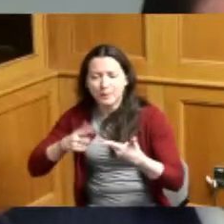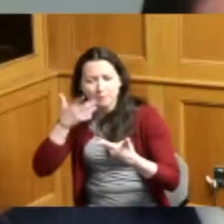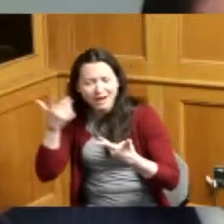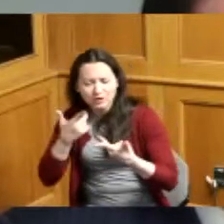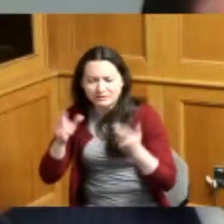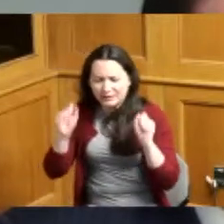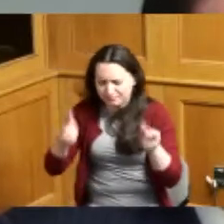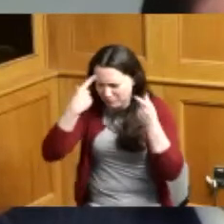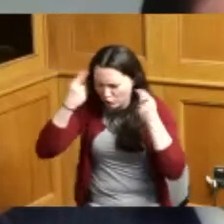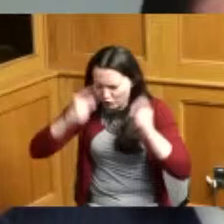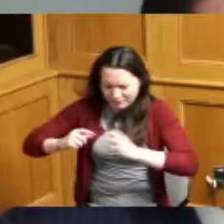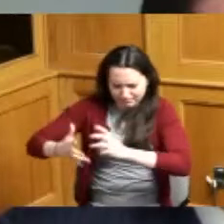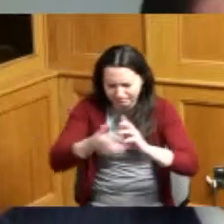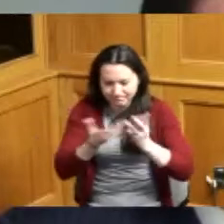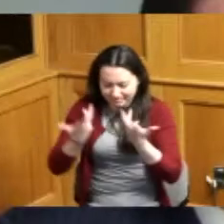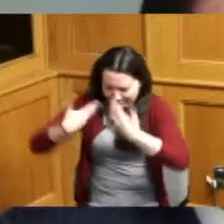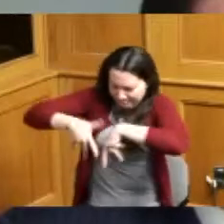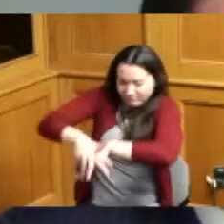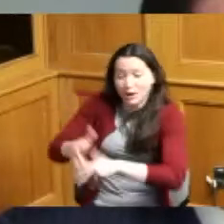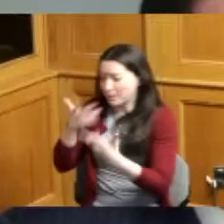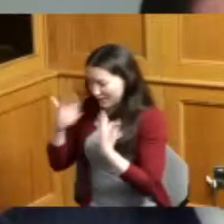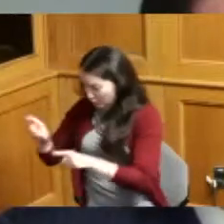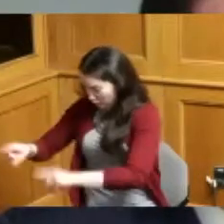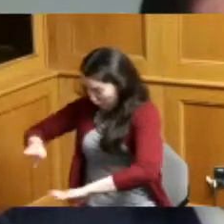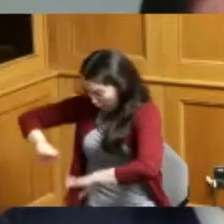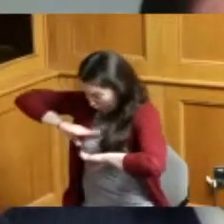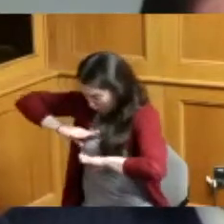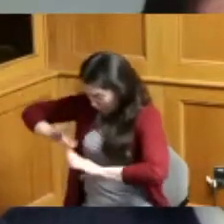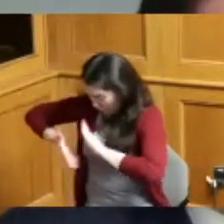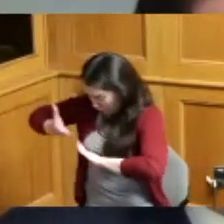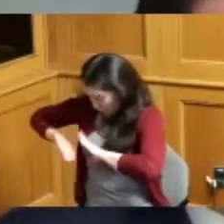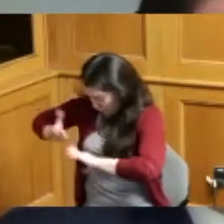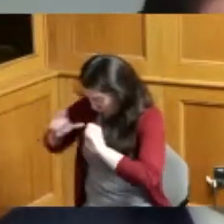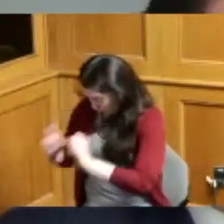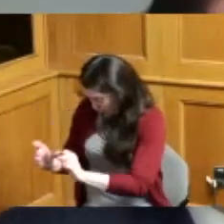way to make sure the Bengals have what they need to carry on their business as an NFL franchise